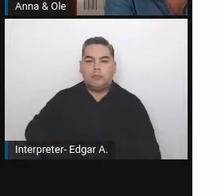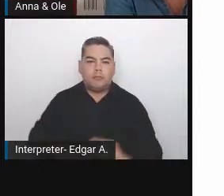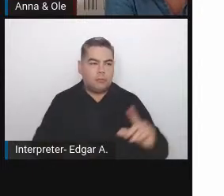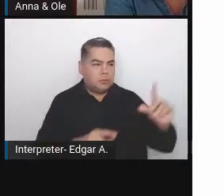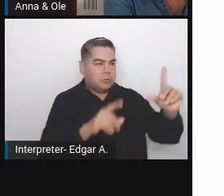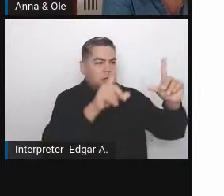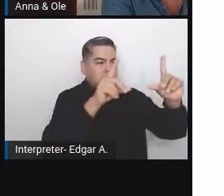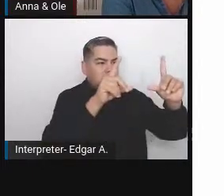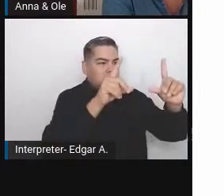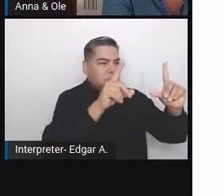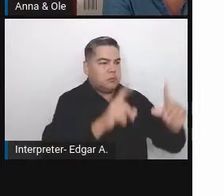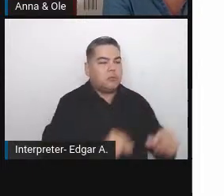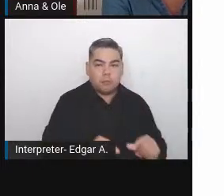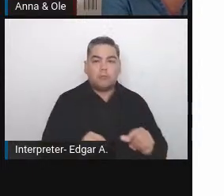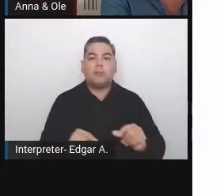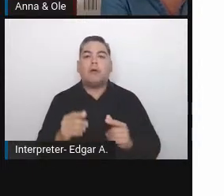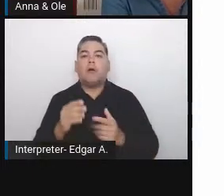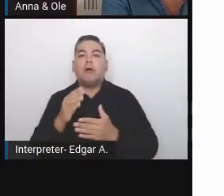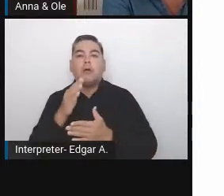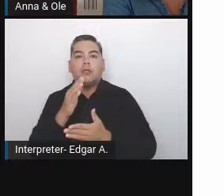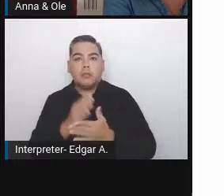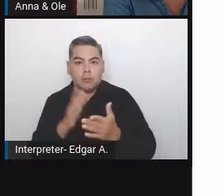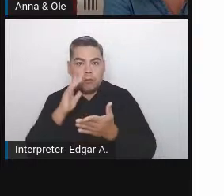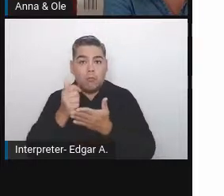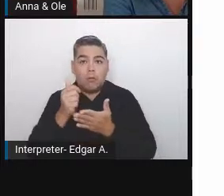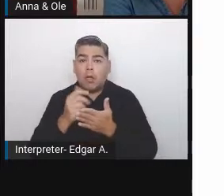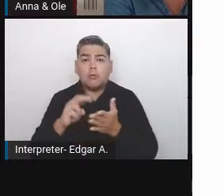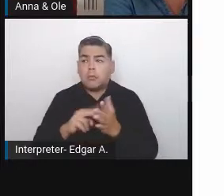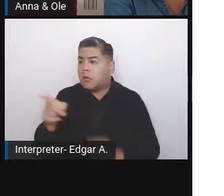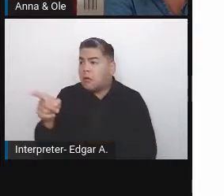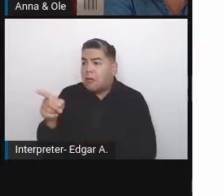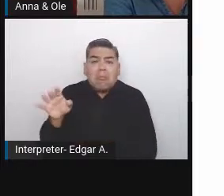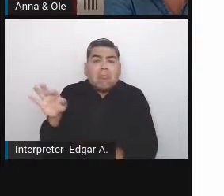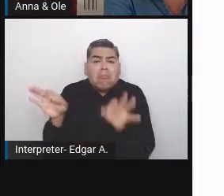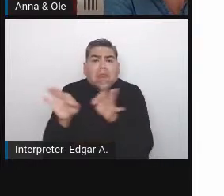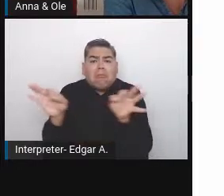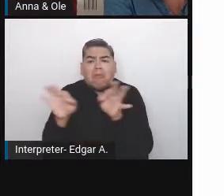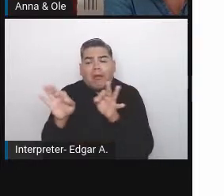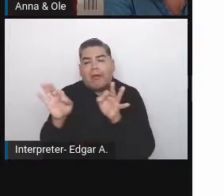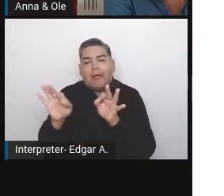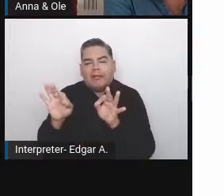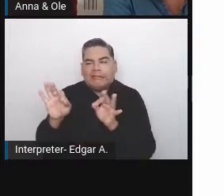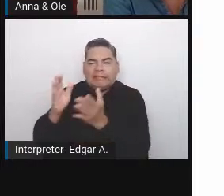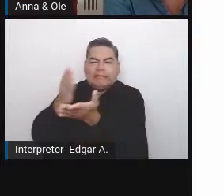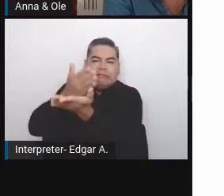have, we do not have very many pictures and graphic objects but after testing we even had fewer on the sides that directly